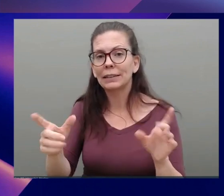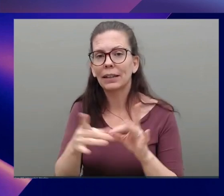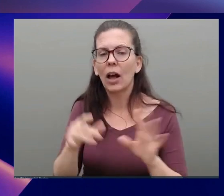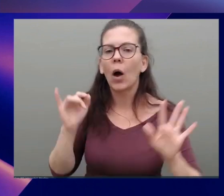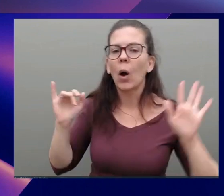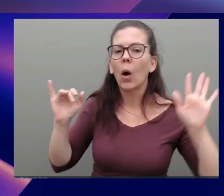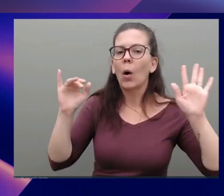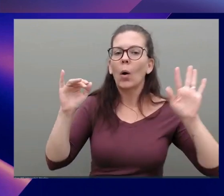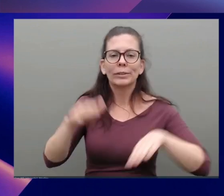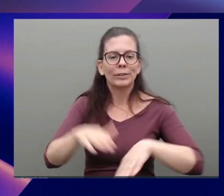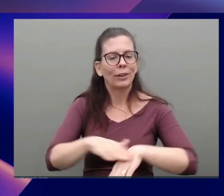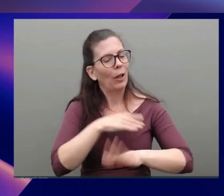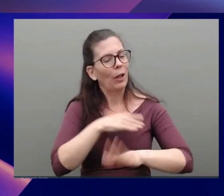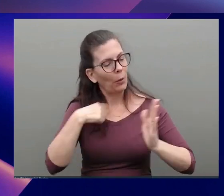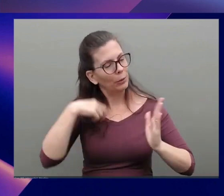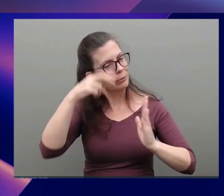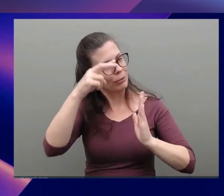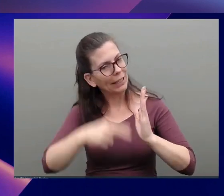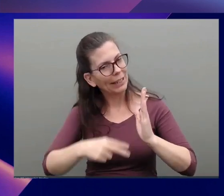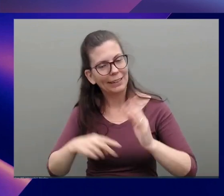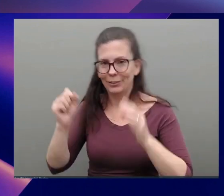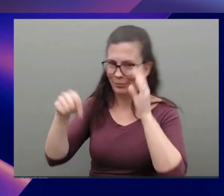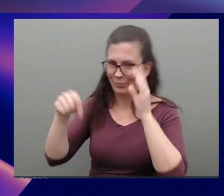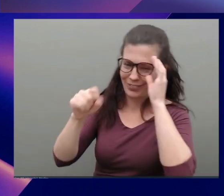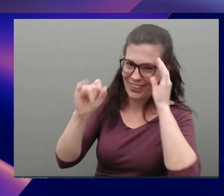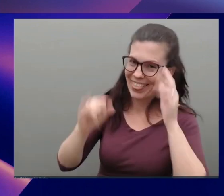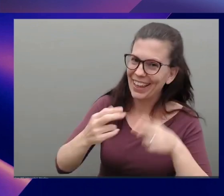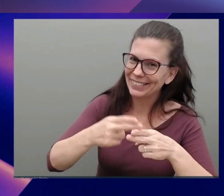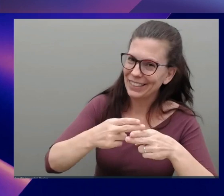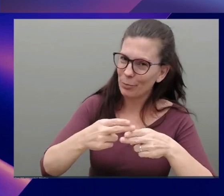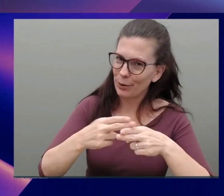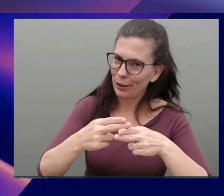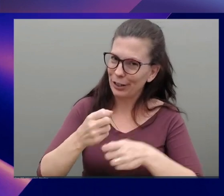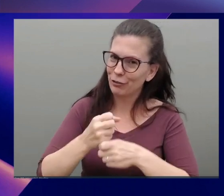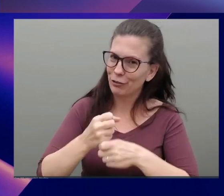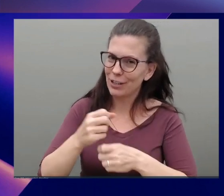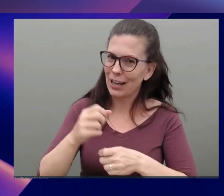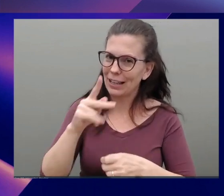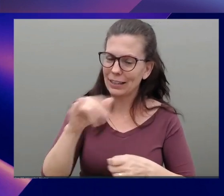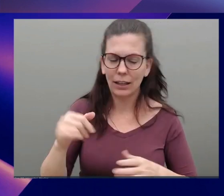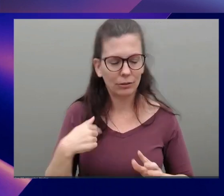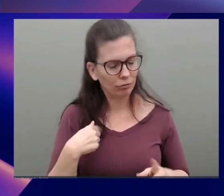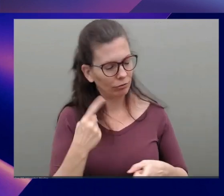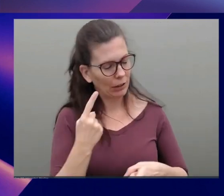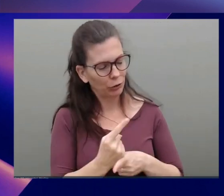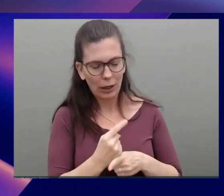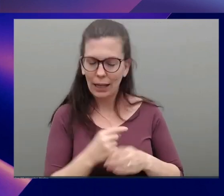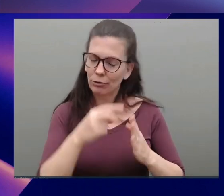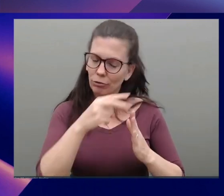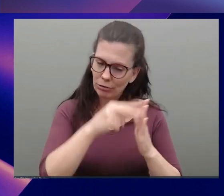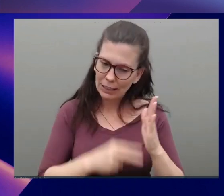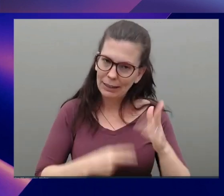The Instance Connect is the one that temporarily creates the key pair for you. Slow down and read the question. That's one of the tips we gave earlier. Exactly. - Okay.